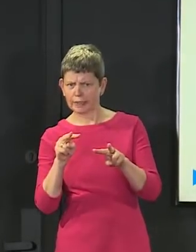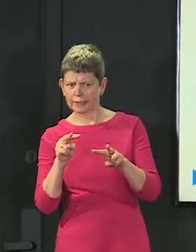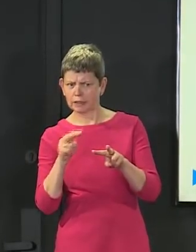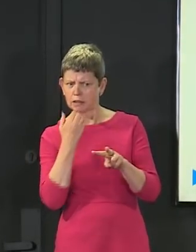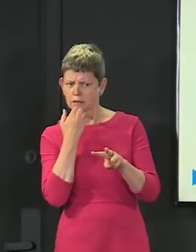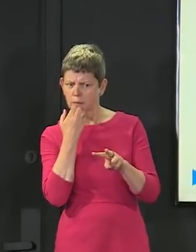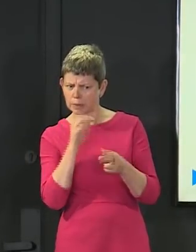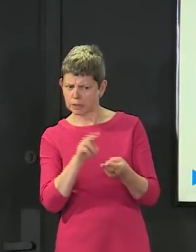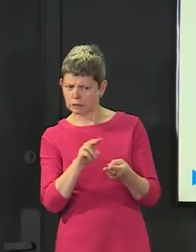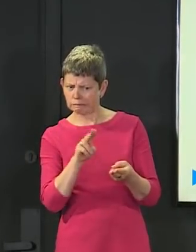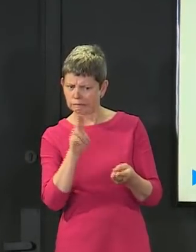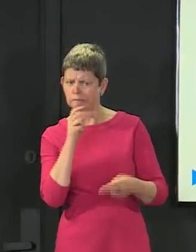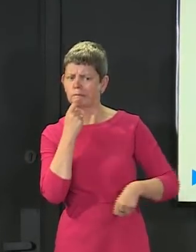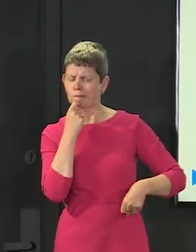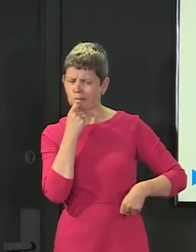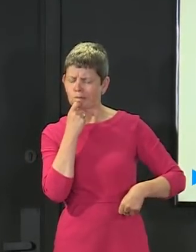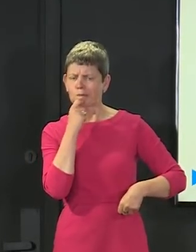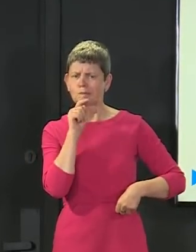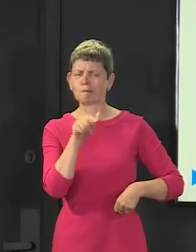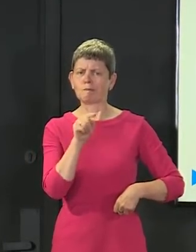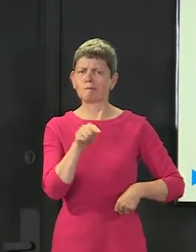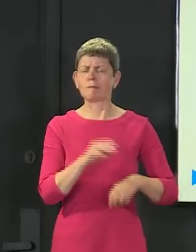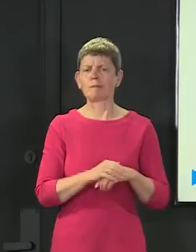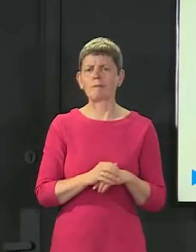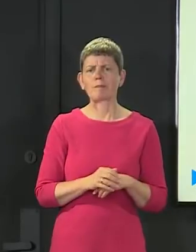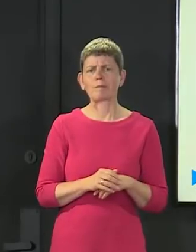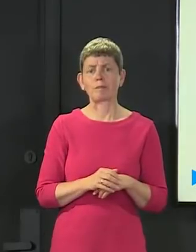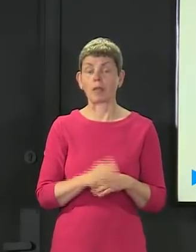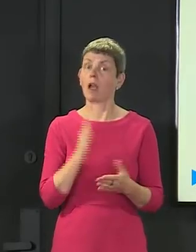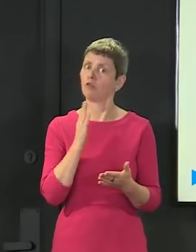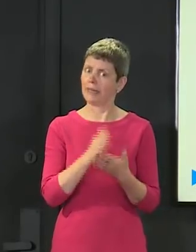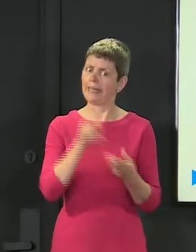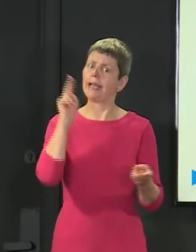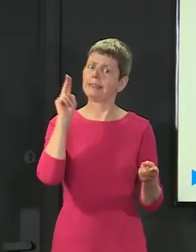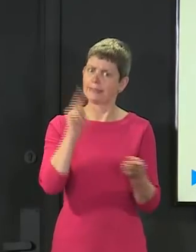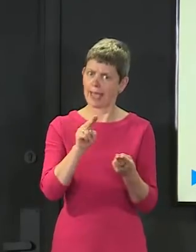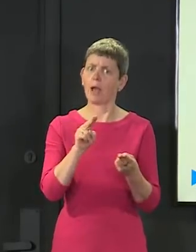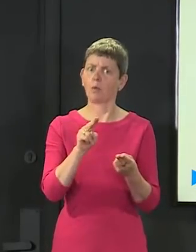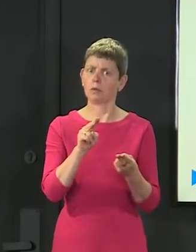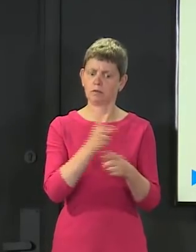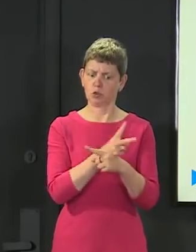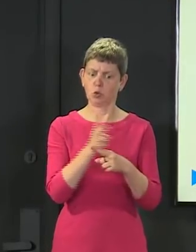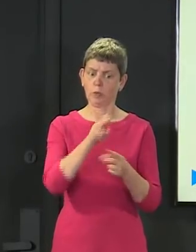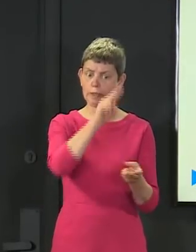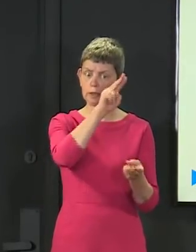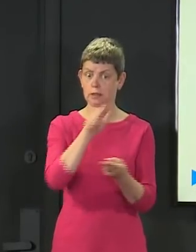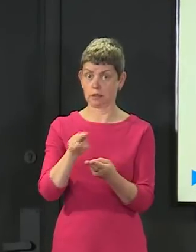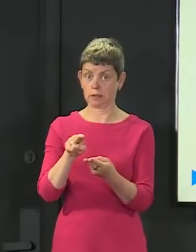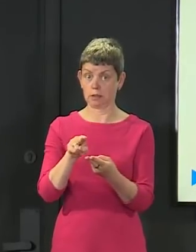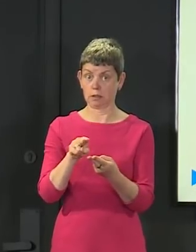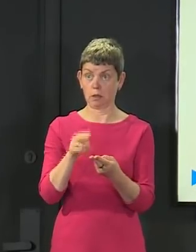that area just now it's um reduced substantially during that time from a peak of over 200 cases